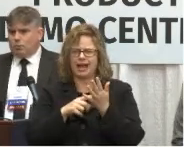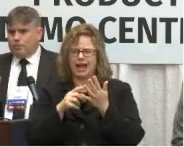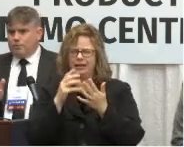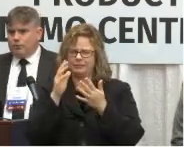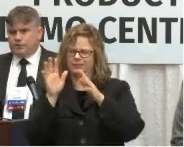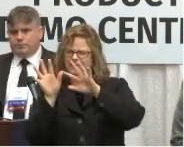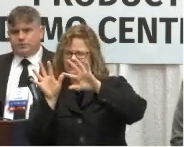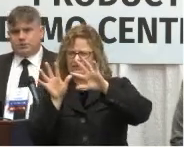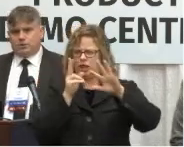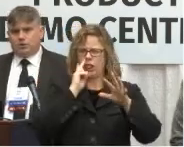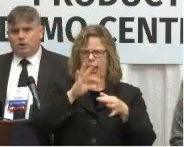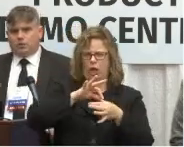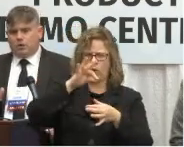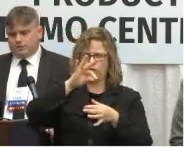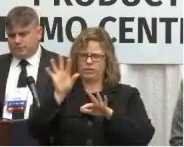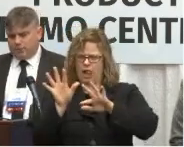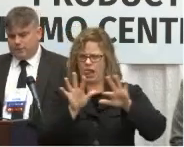when moving the material across the (mumbles).